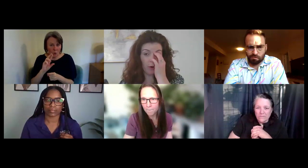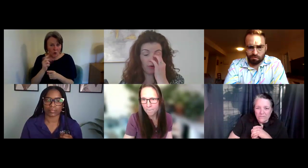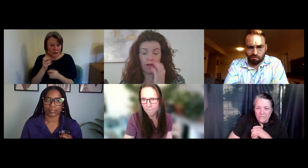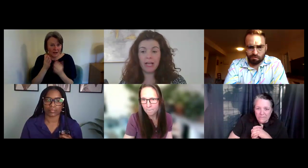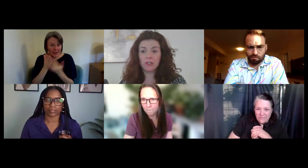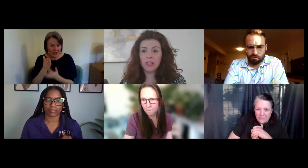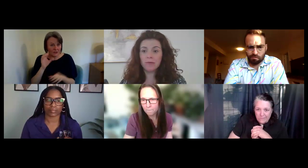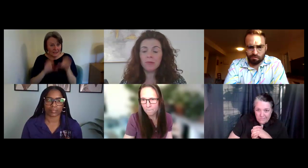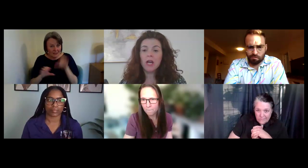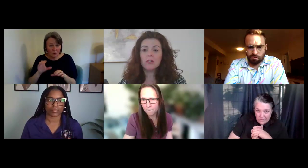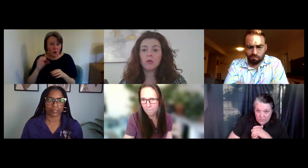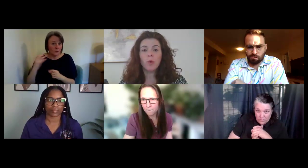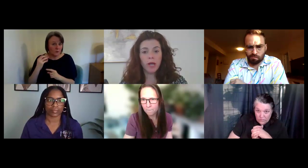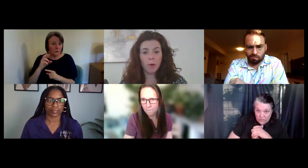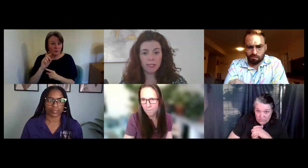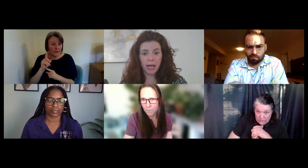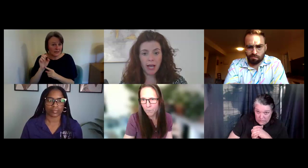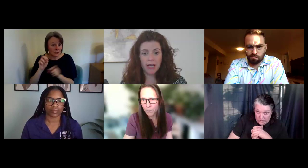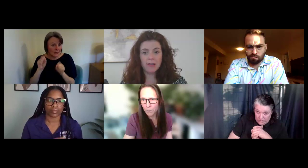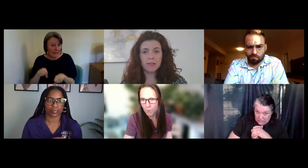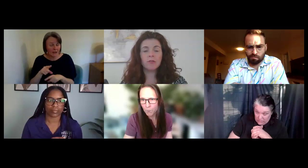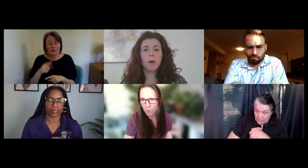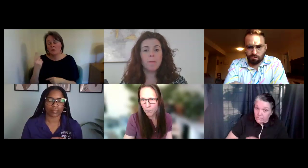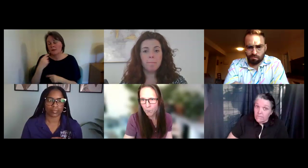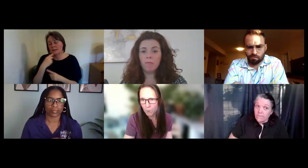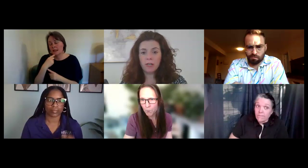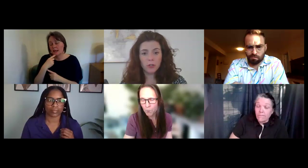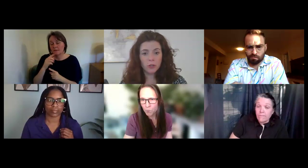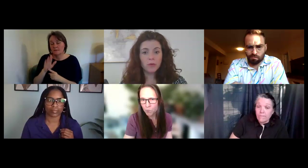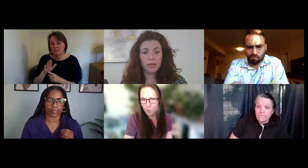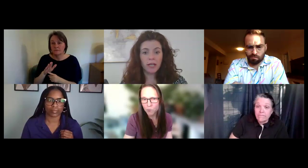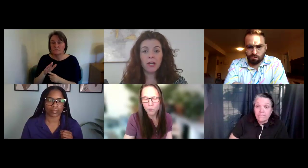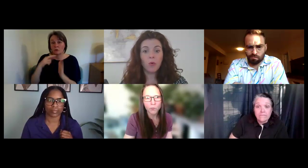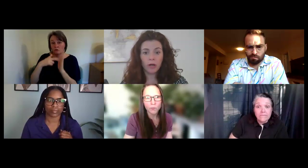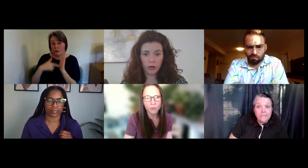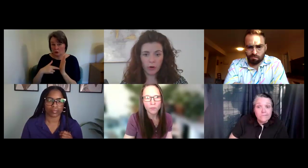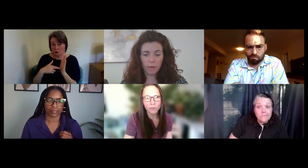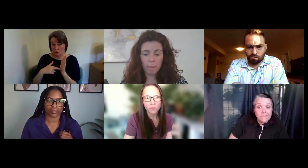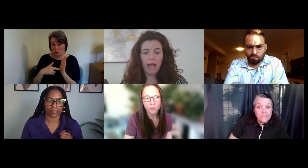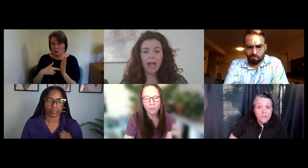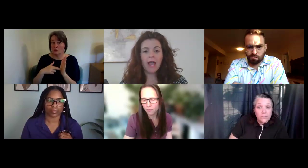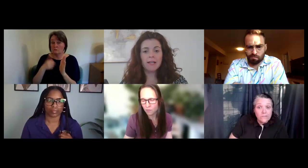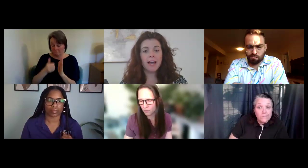chemo and radiation? So, what we always say is, register to be an organ donor. And